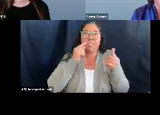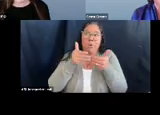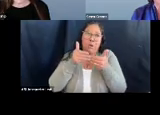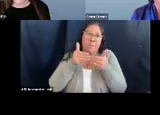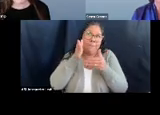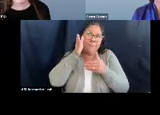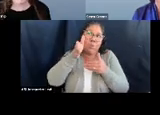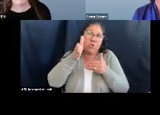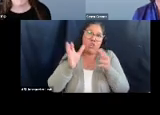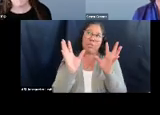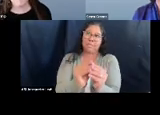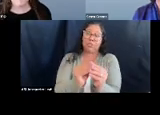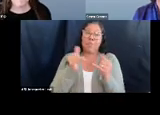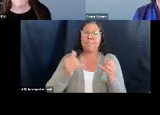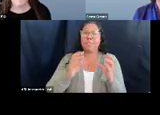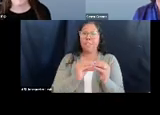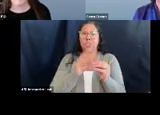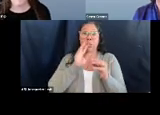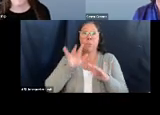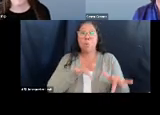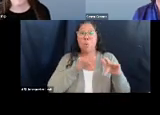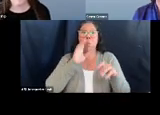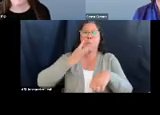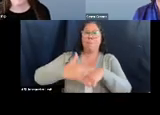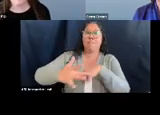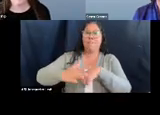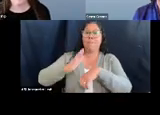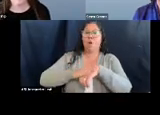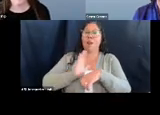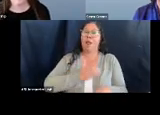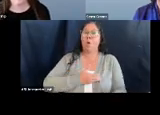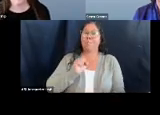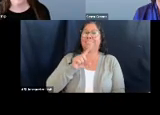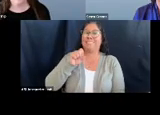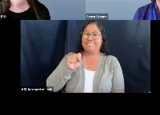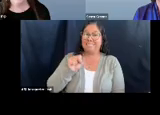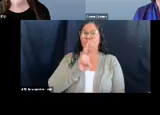is also being recorded. It will be available on our seeds website and the e-learning gallery